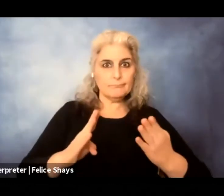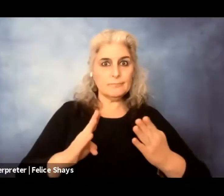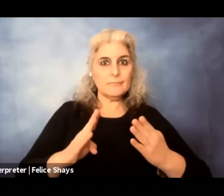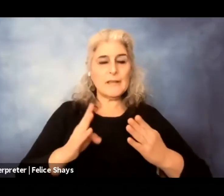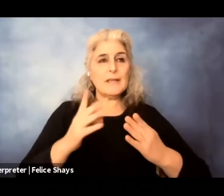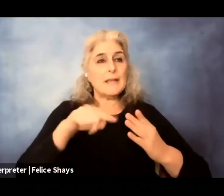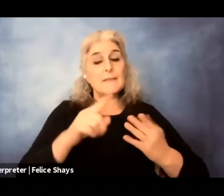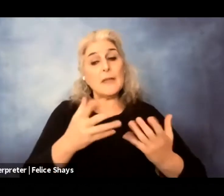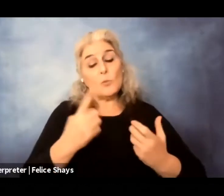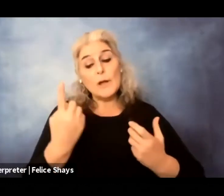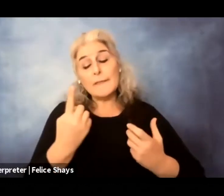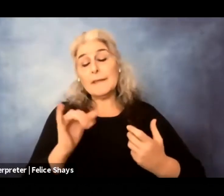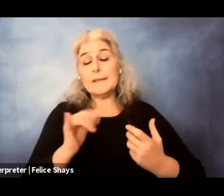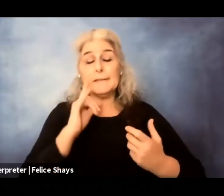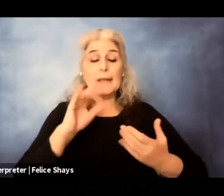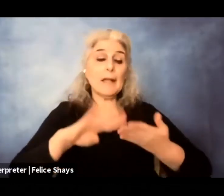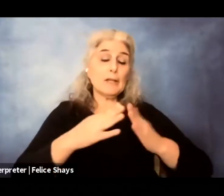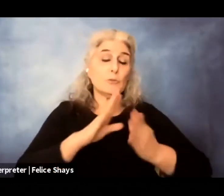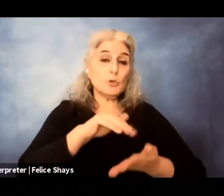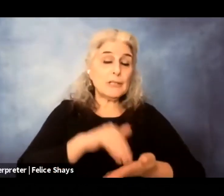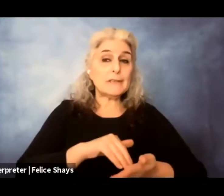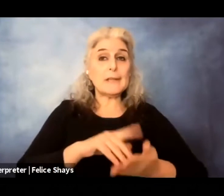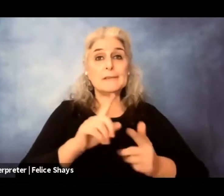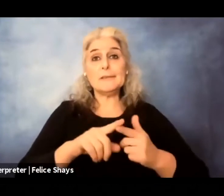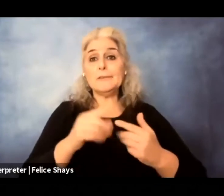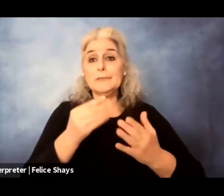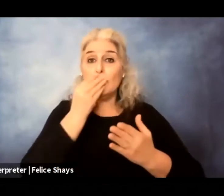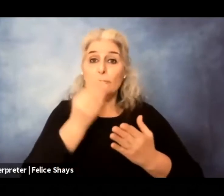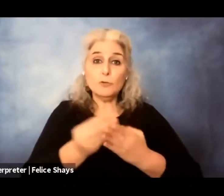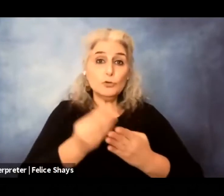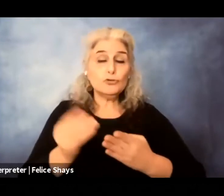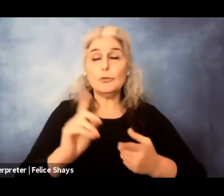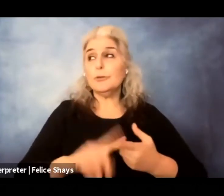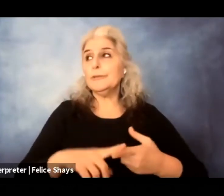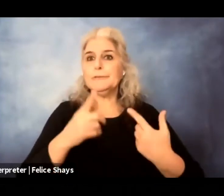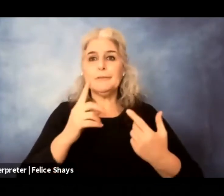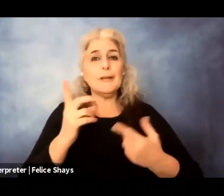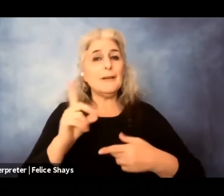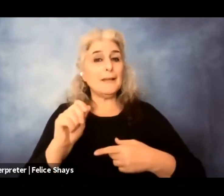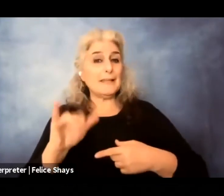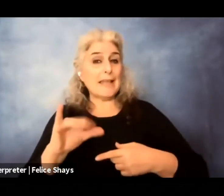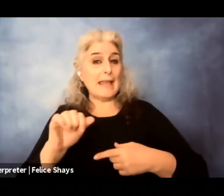community centers shops day care centers some of this has come about now but back then it didn't